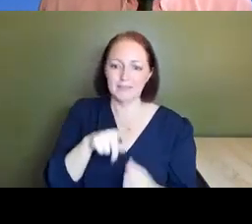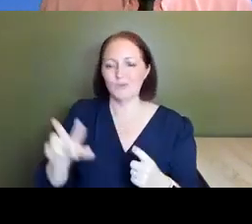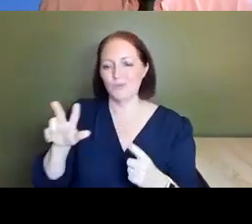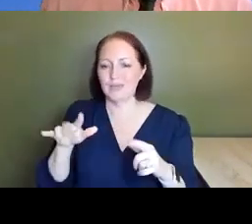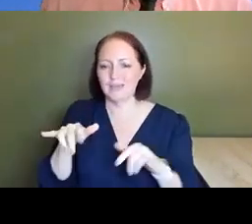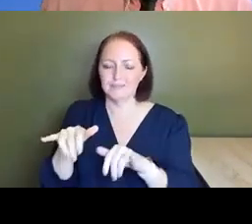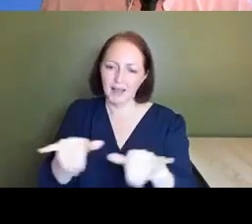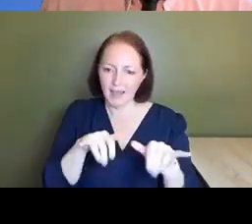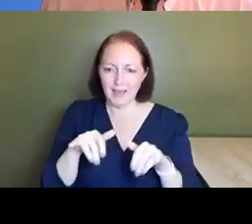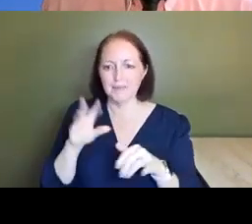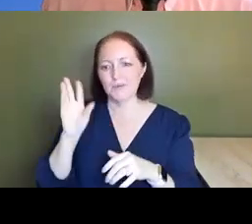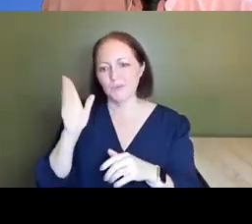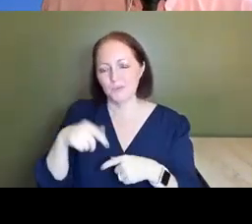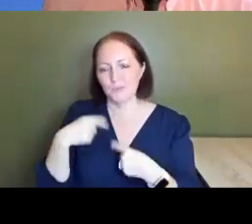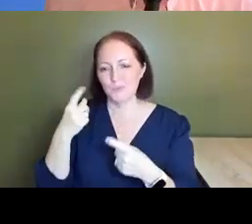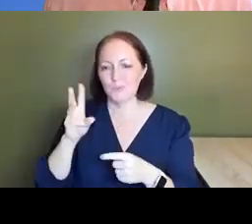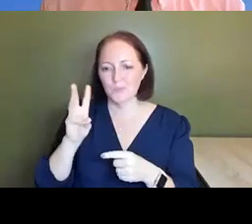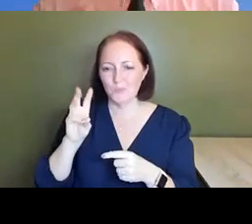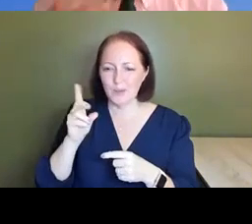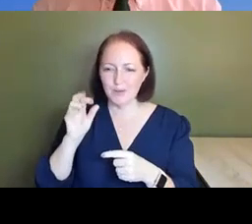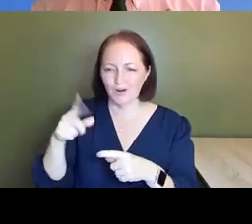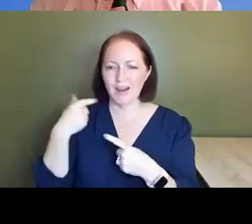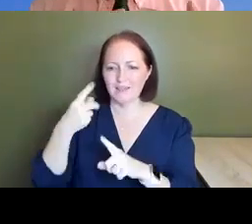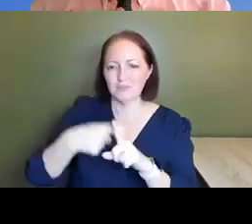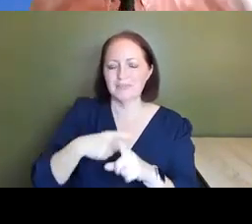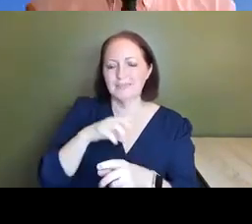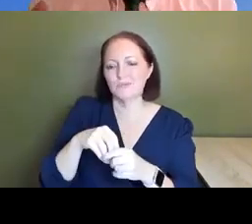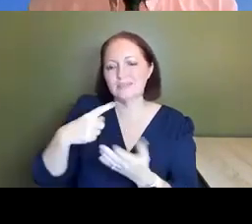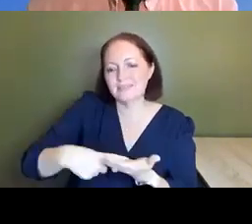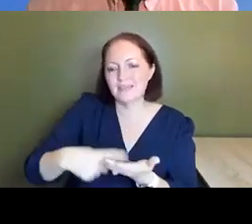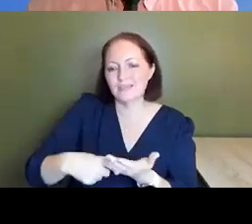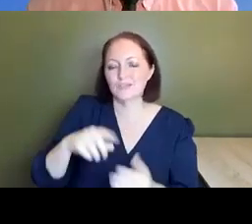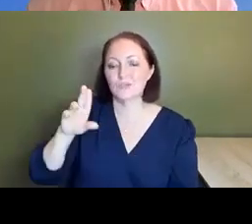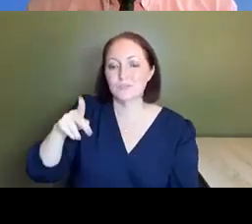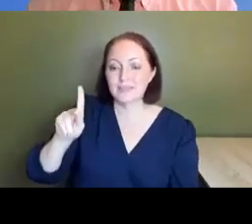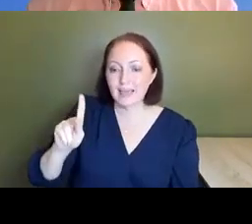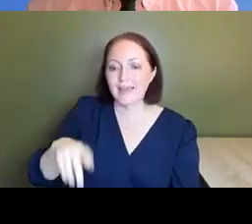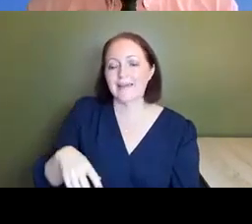the last couple of months where we've been including discussions about UPK along with